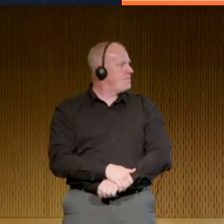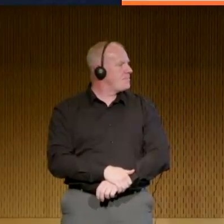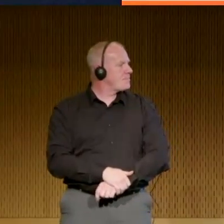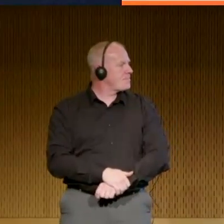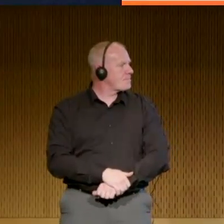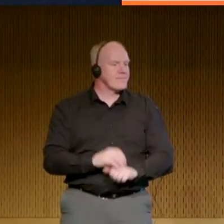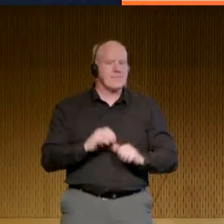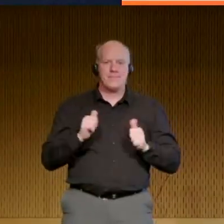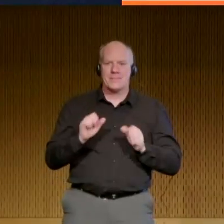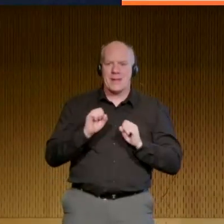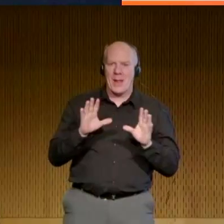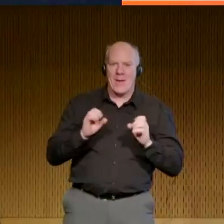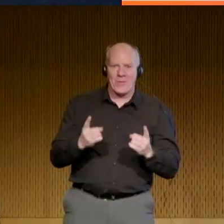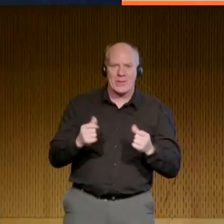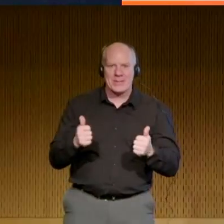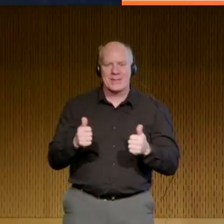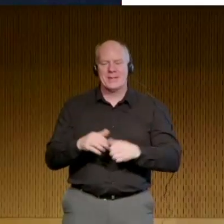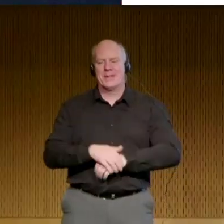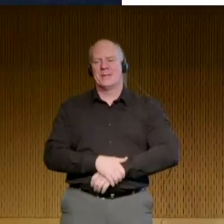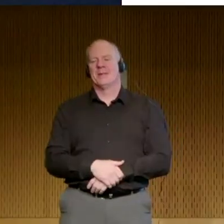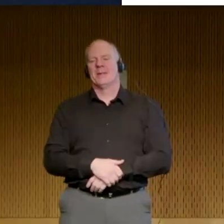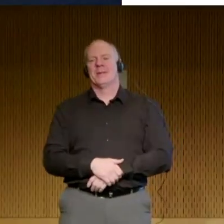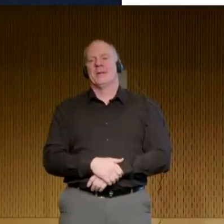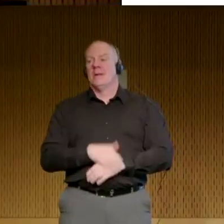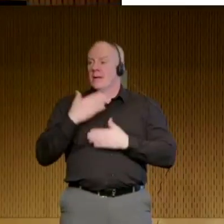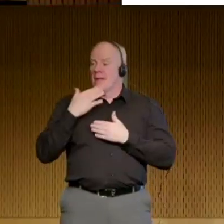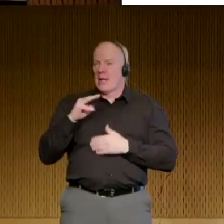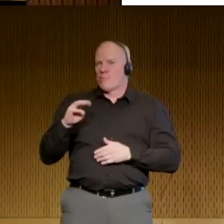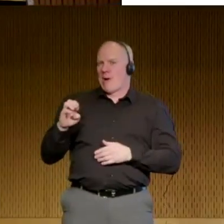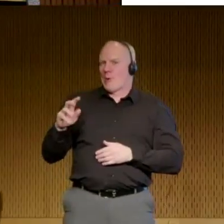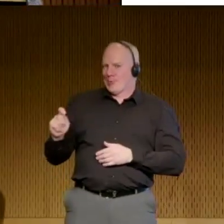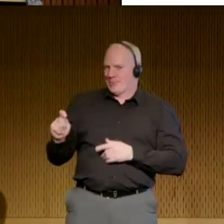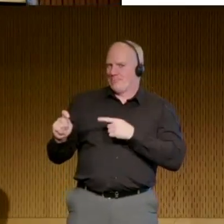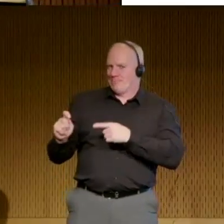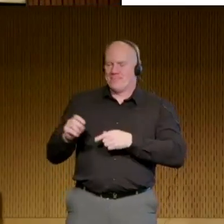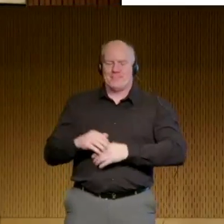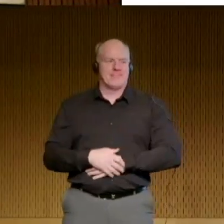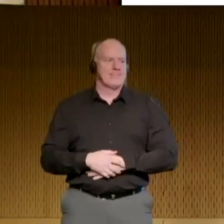(Margaret S.): Okay. Hi everyone. So thank you Margaret. So I'm going